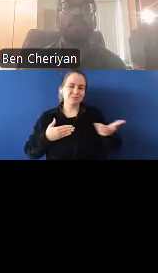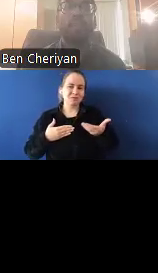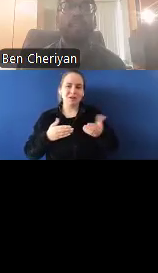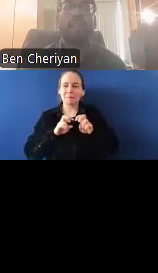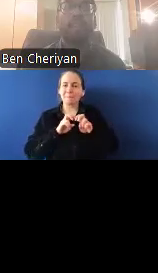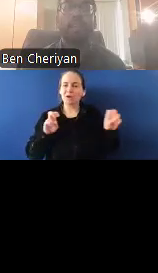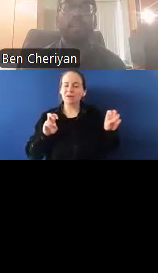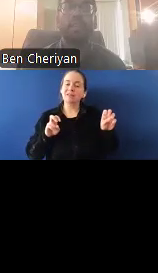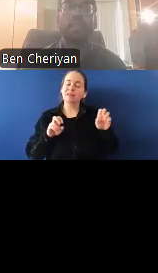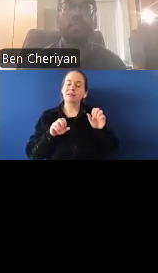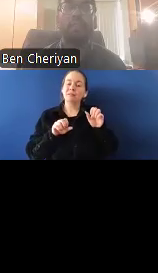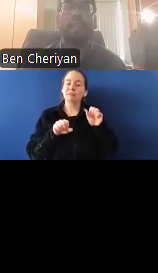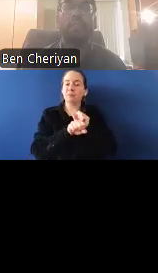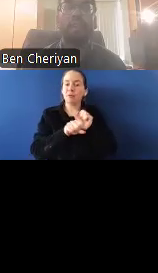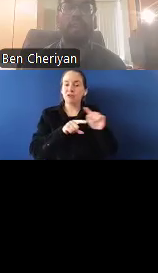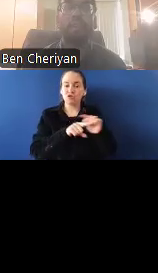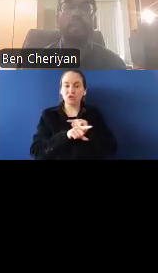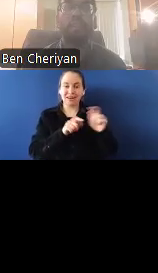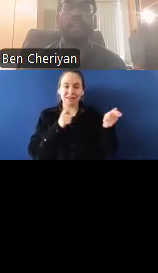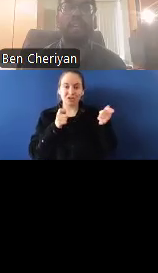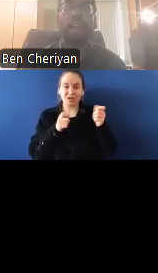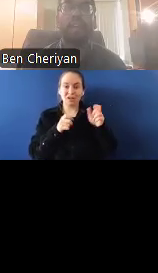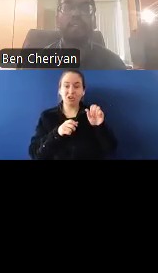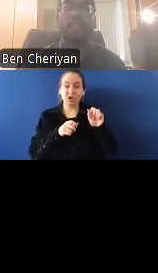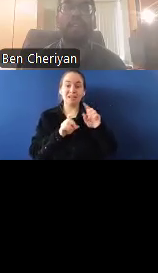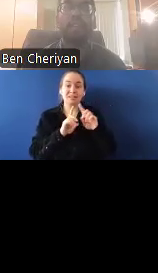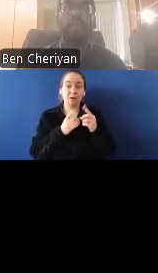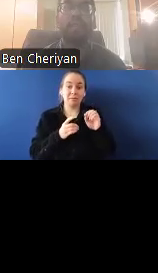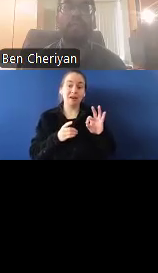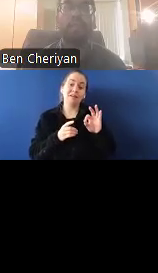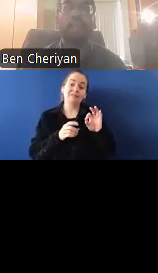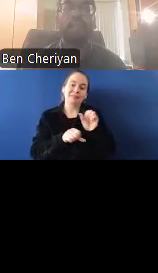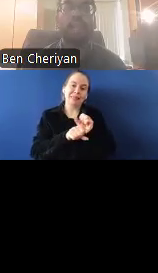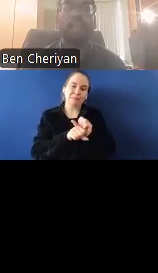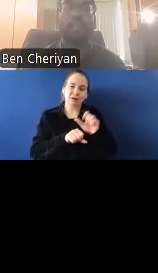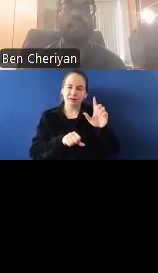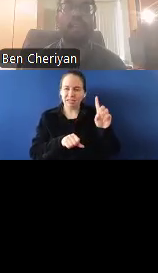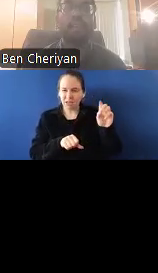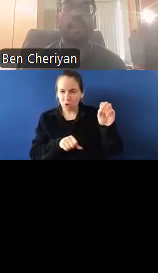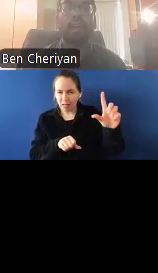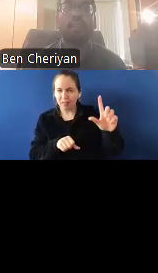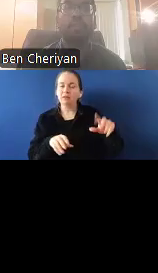Administration at the US Department of Labor, who will share guidance that was released last summer